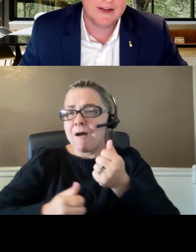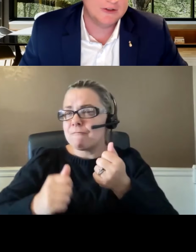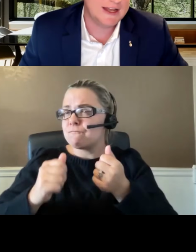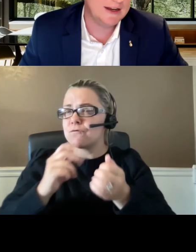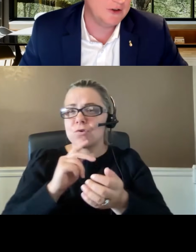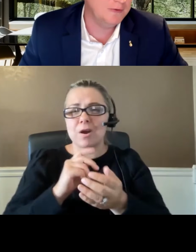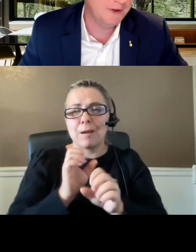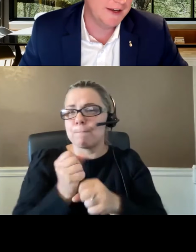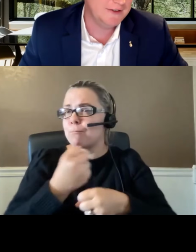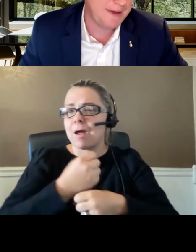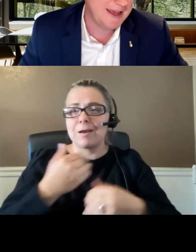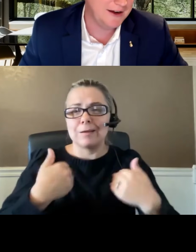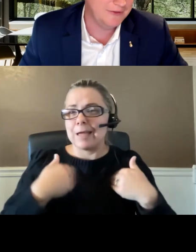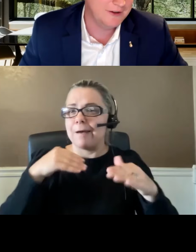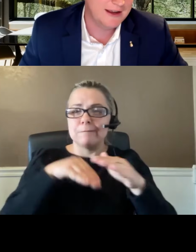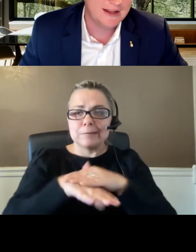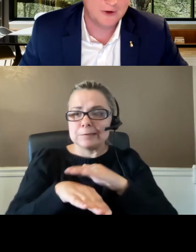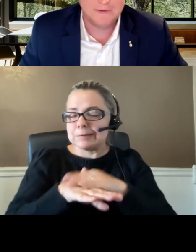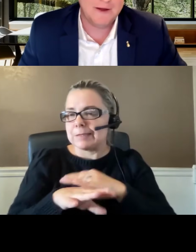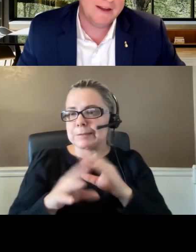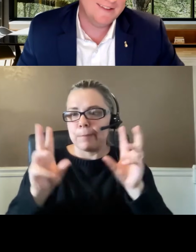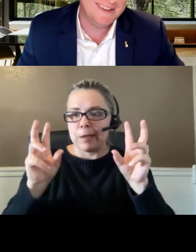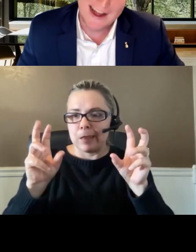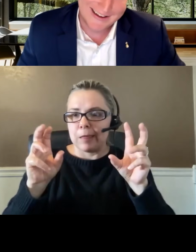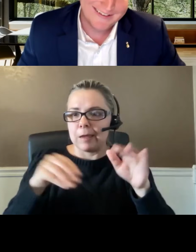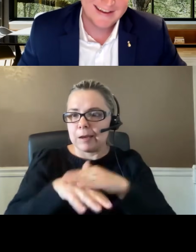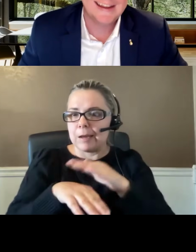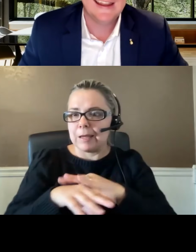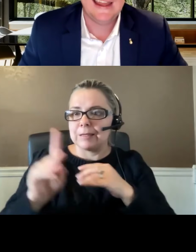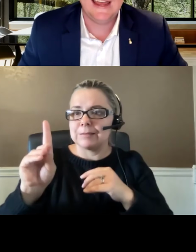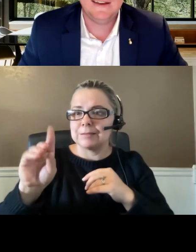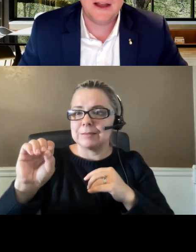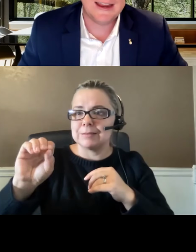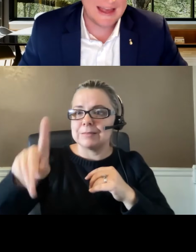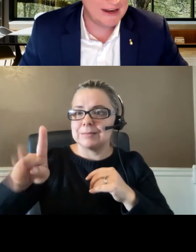financial debt, it's no fun to pay it off, it's only fun when it's done. And you're not getting